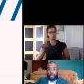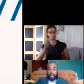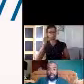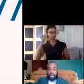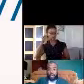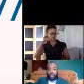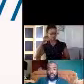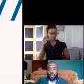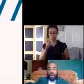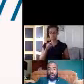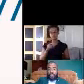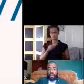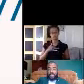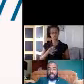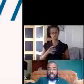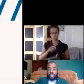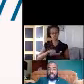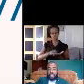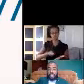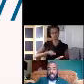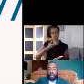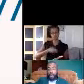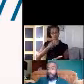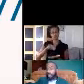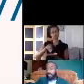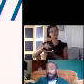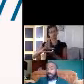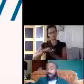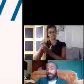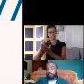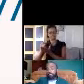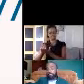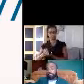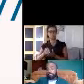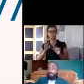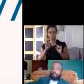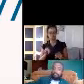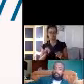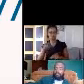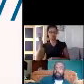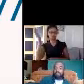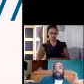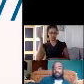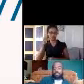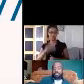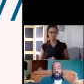that work down as things come up as we go through this.